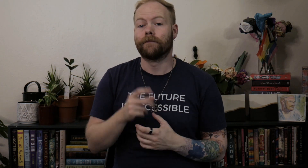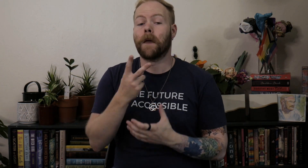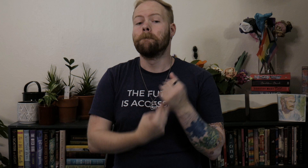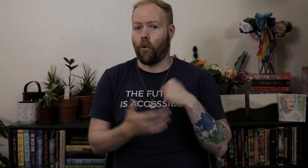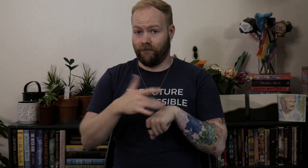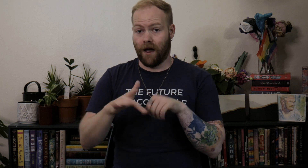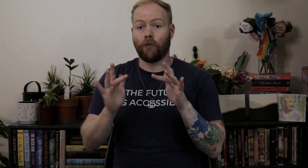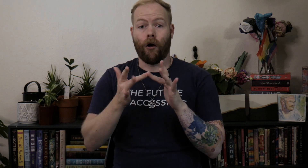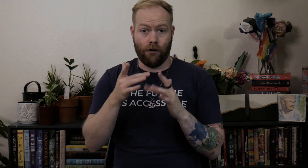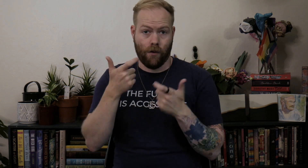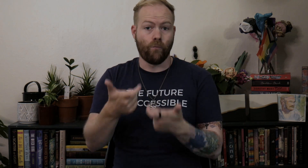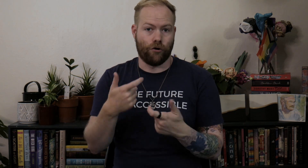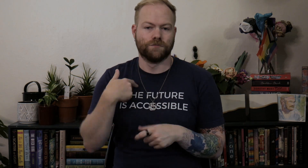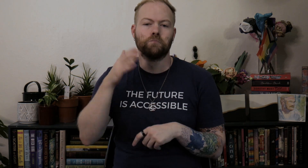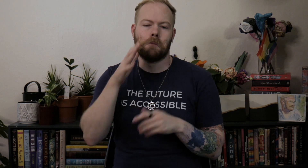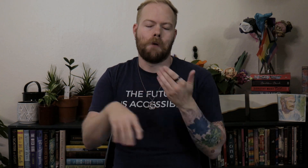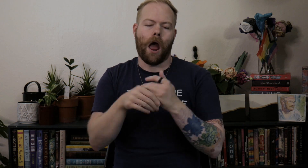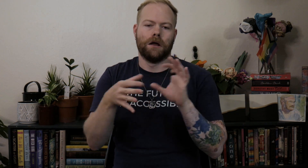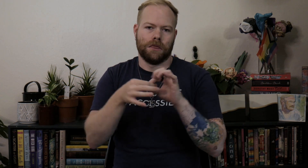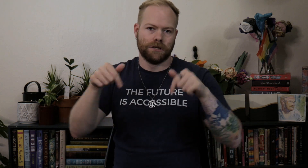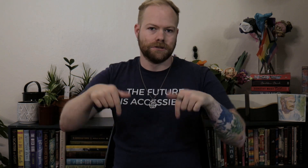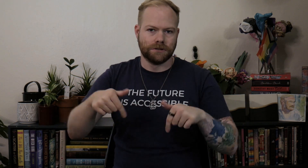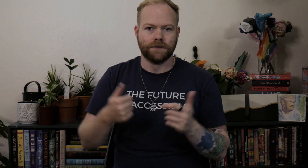They’re both available online to watch, I will add the links below.